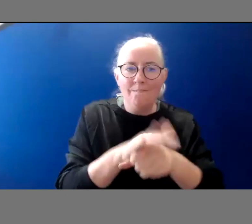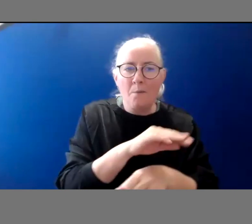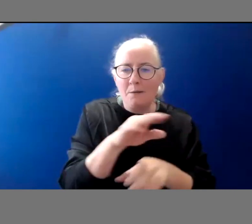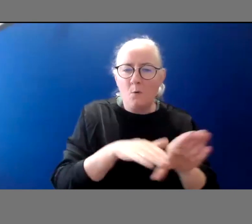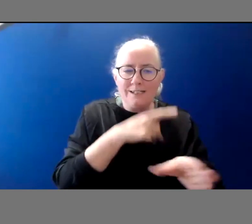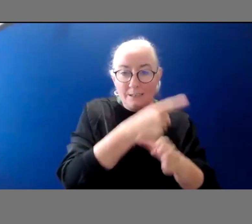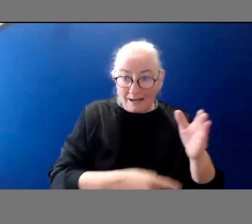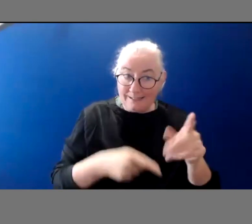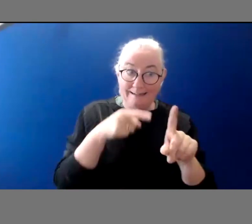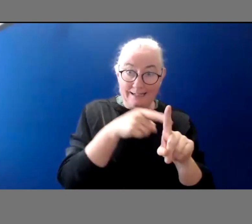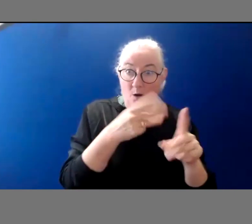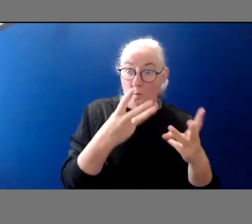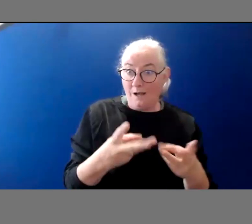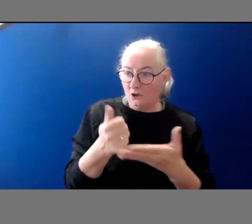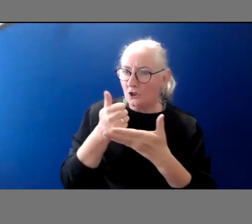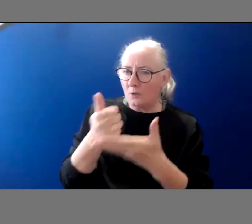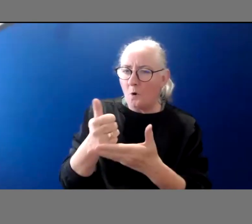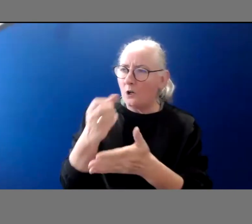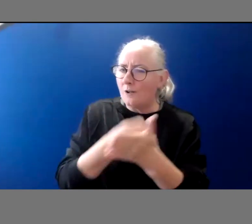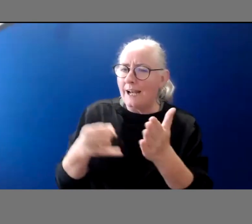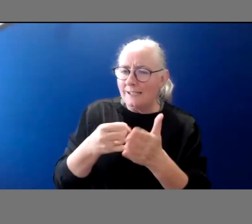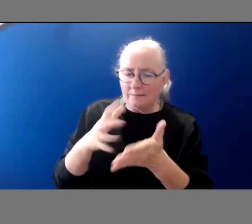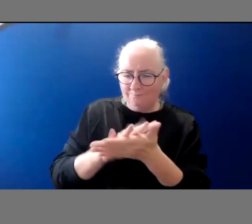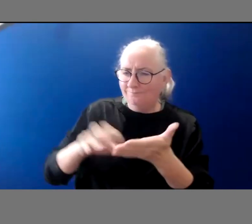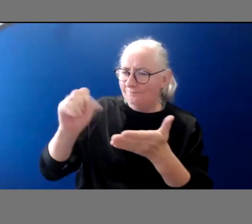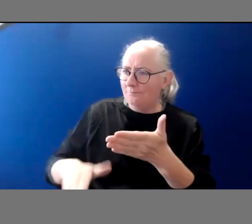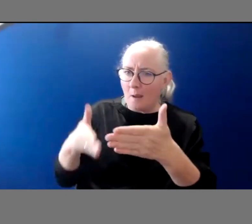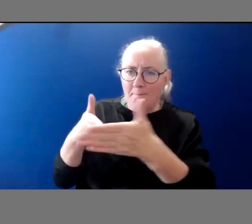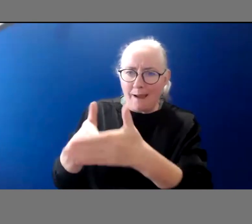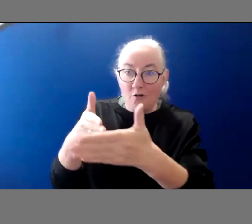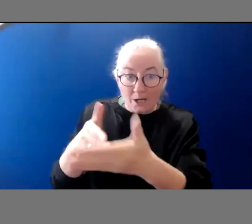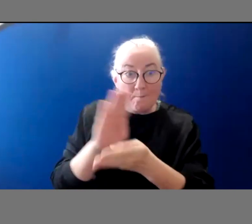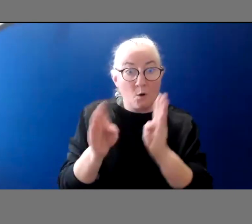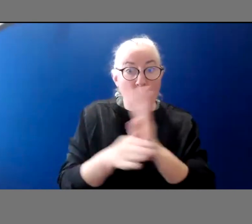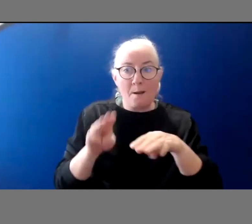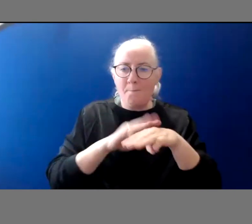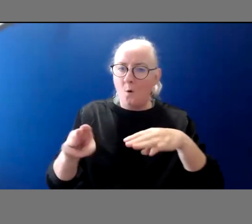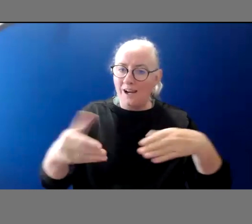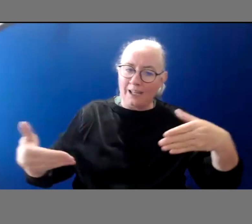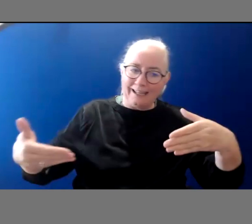aims to support organizations to remove these barriers and create a more inclusive society.